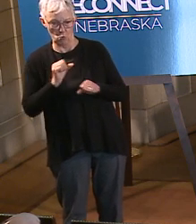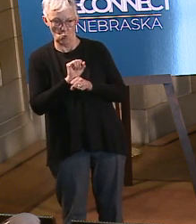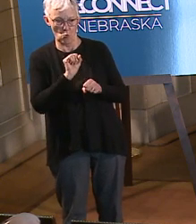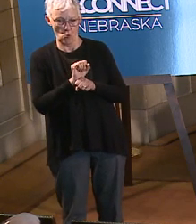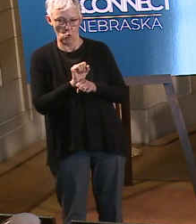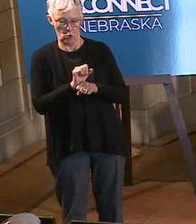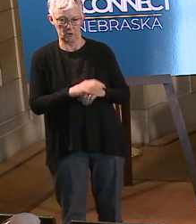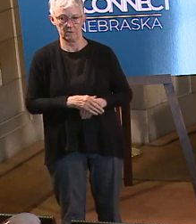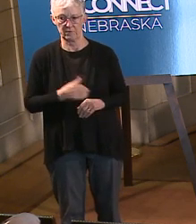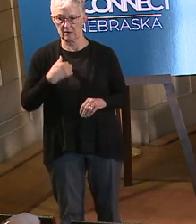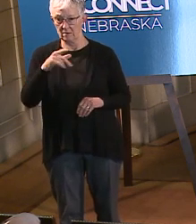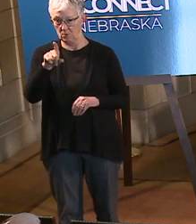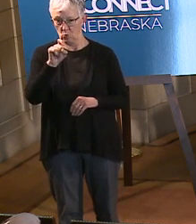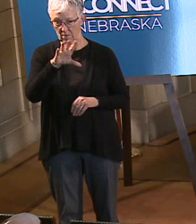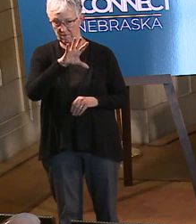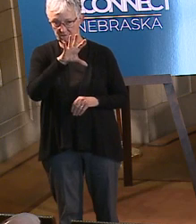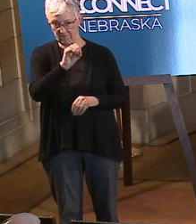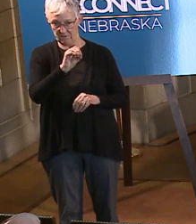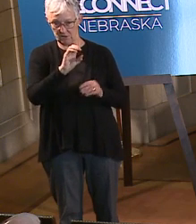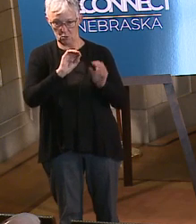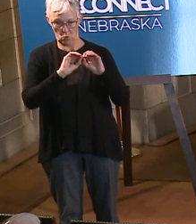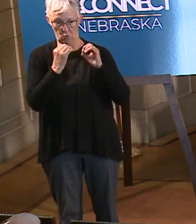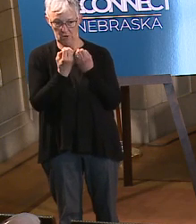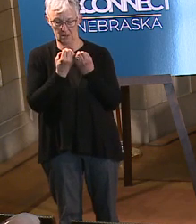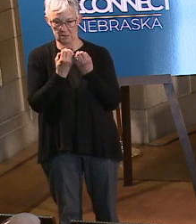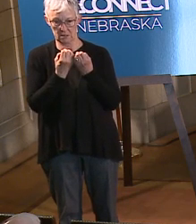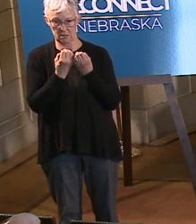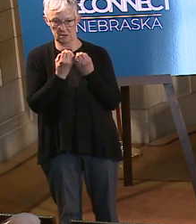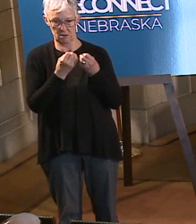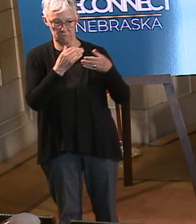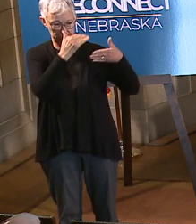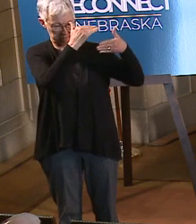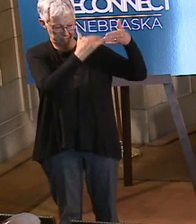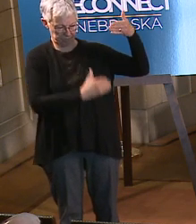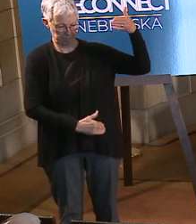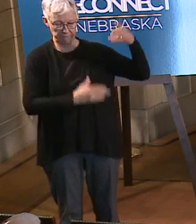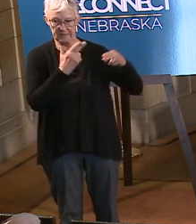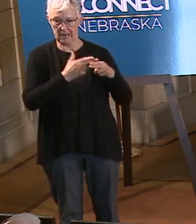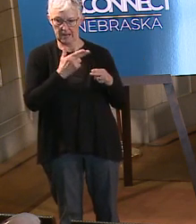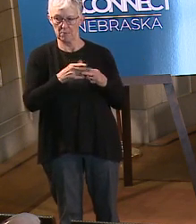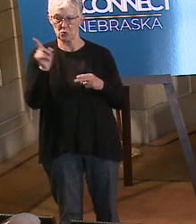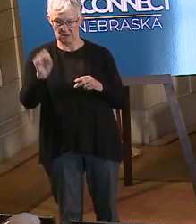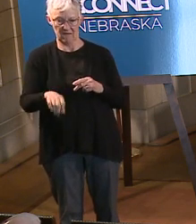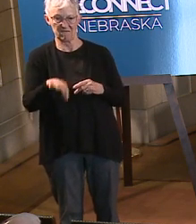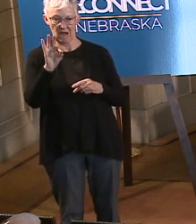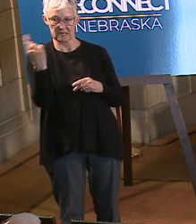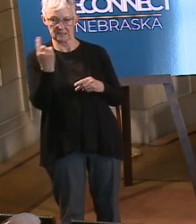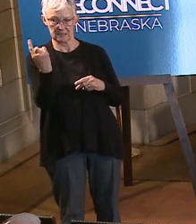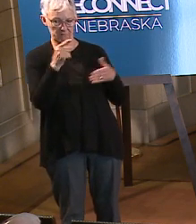NEVOLUNTEERS.COM TO CONNECT WITH OPPORTUNITIES IN YOUR COMMUNITY. THERE ARE AROUND 150